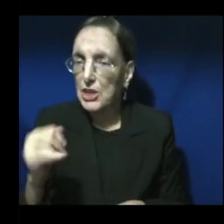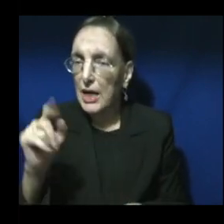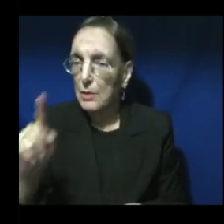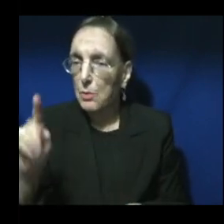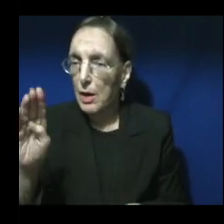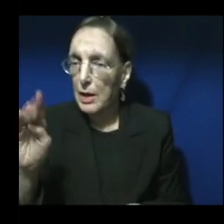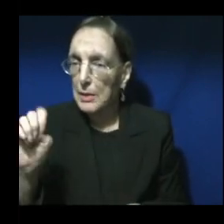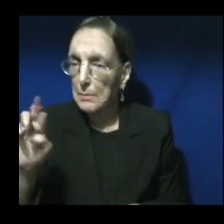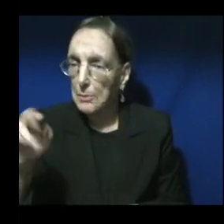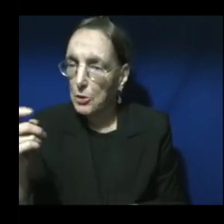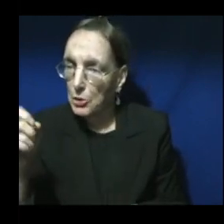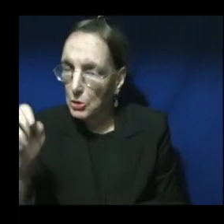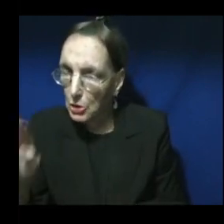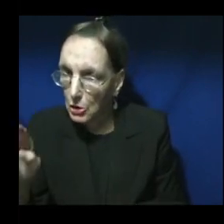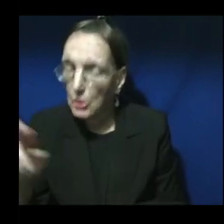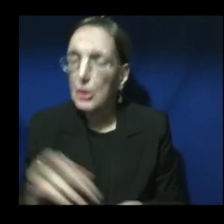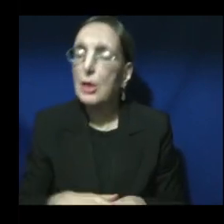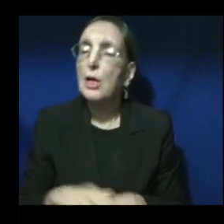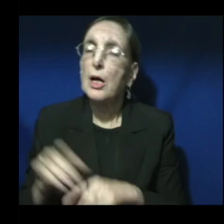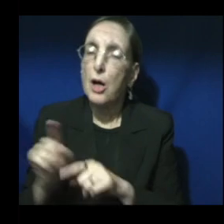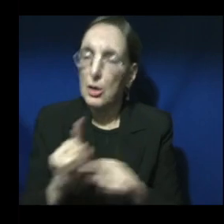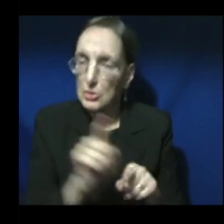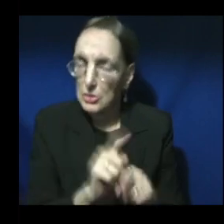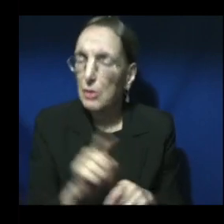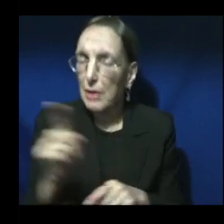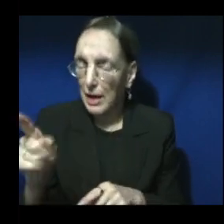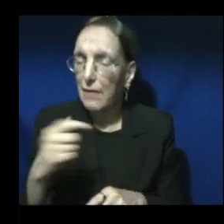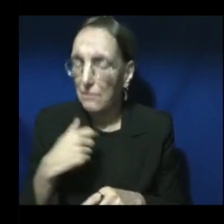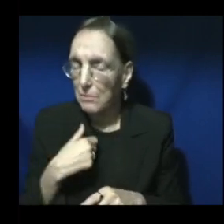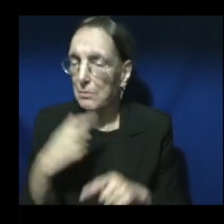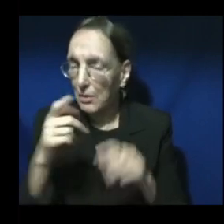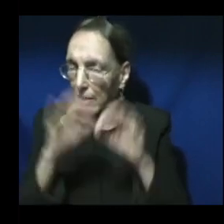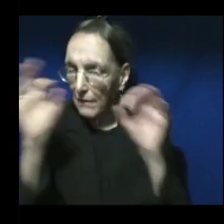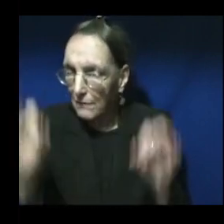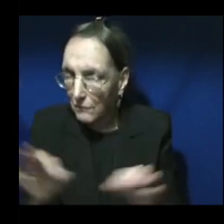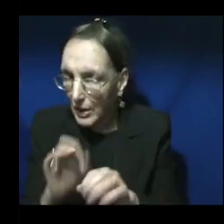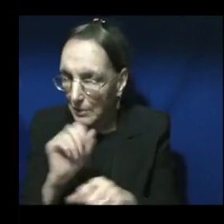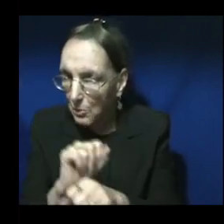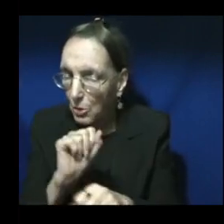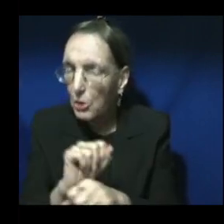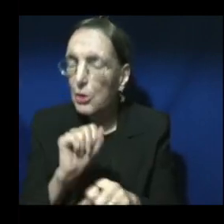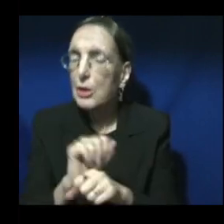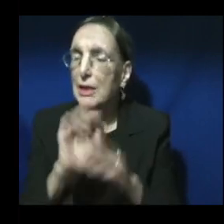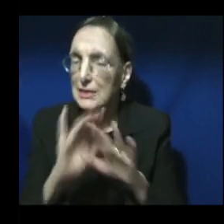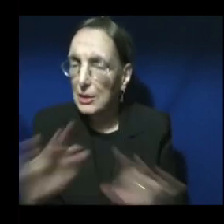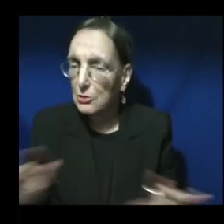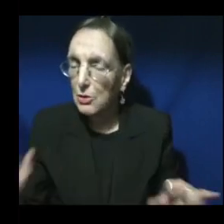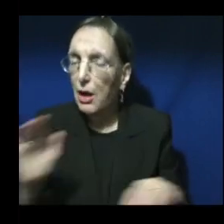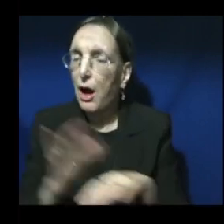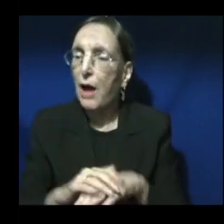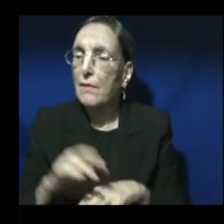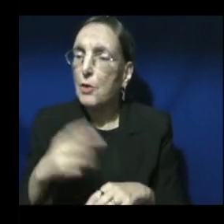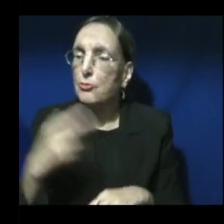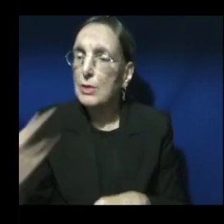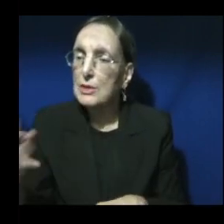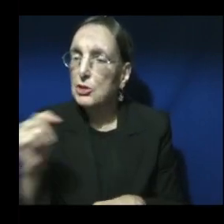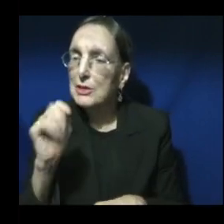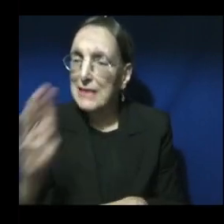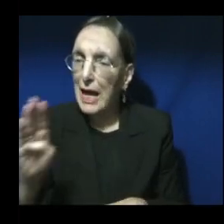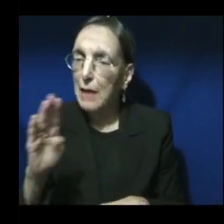as well as some application guides to apply these ideas just on the Resource tab on my website. So feel free to check that out as well. And hopefully today will be an introduction,